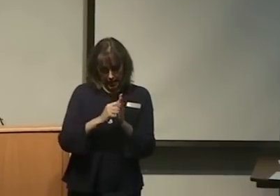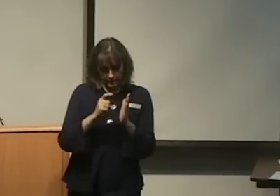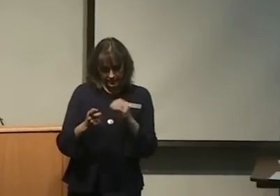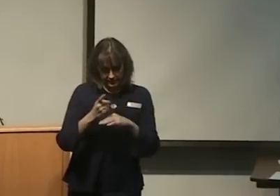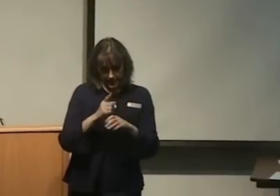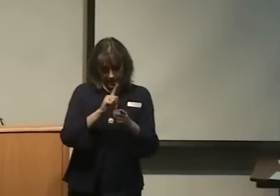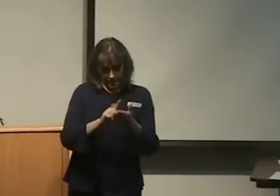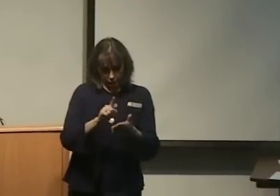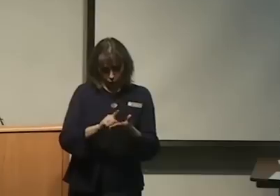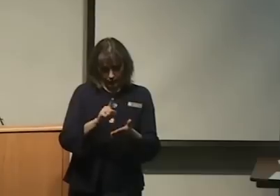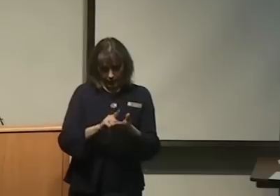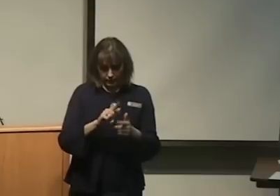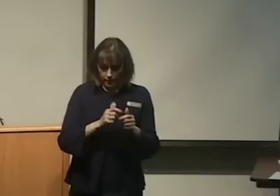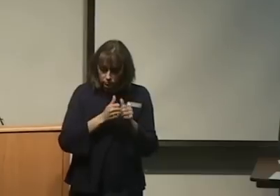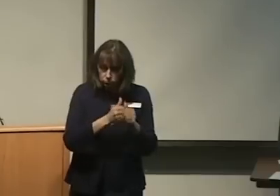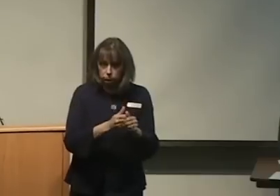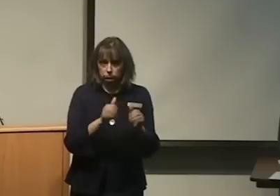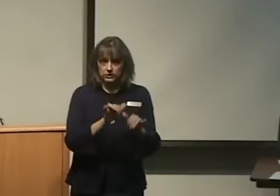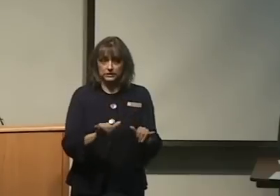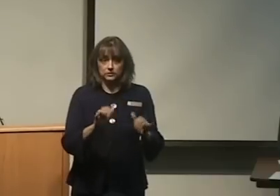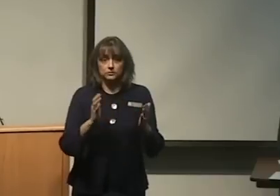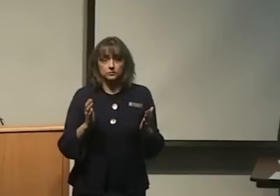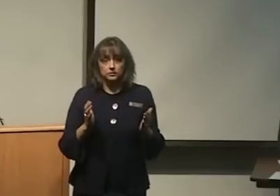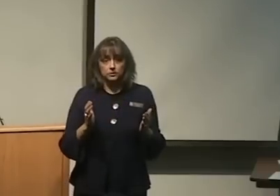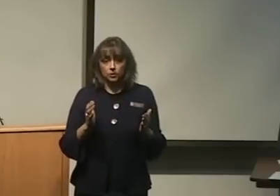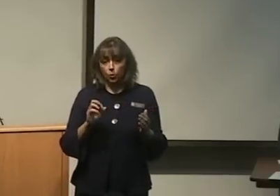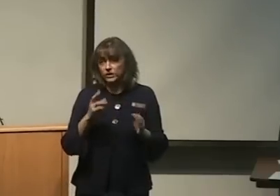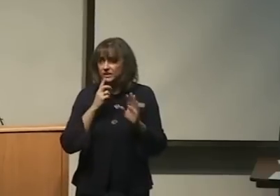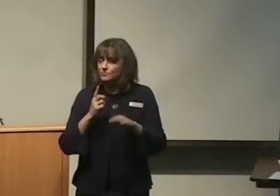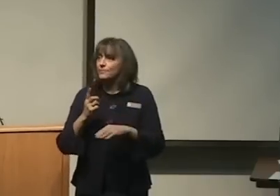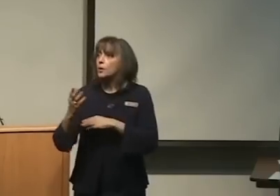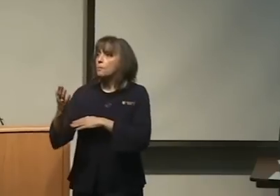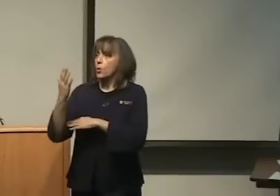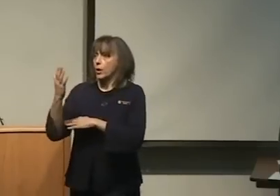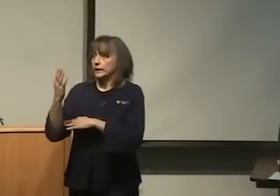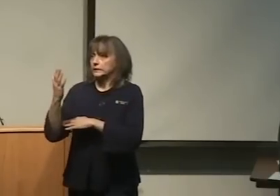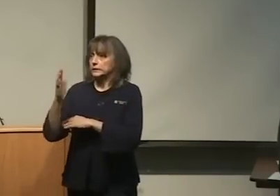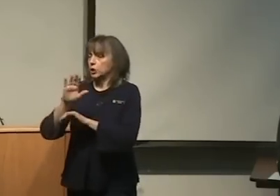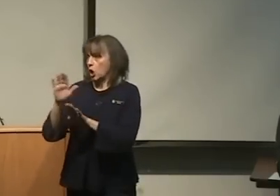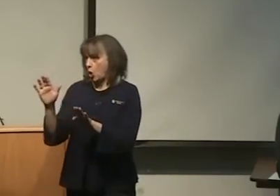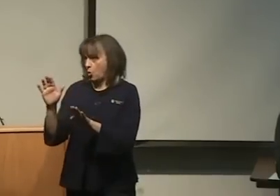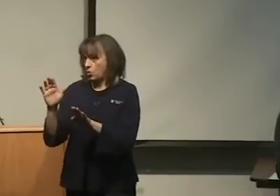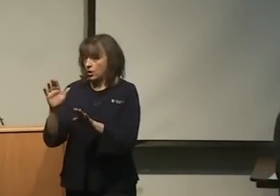not in the morning, not on the weekends. Again, the bank closes sometimes, too.